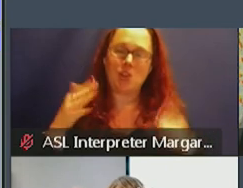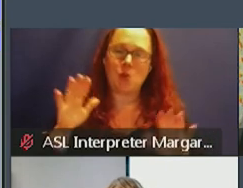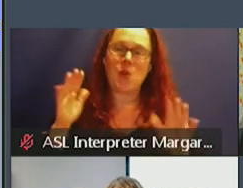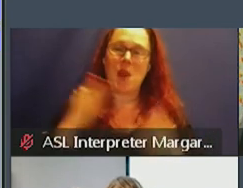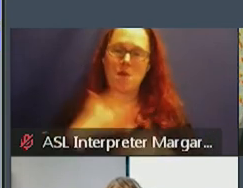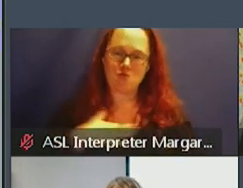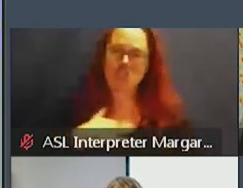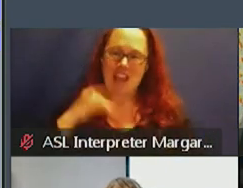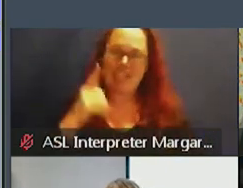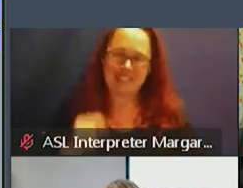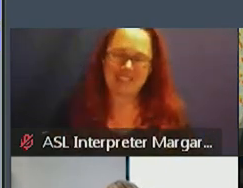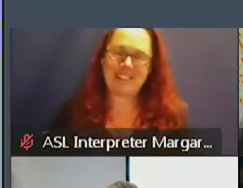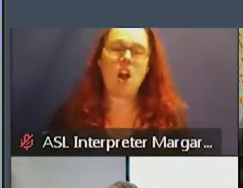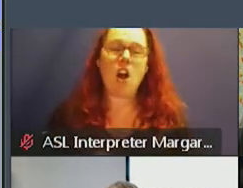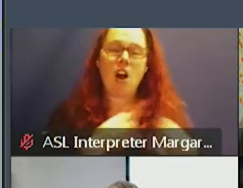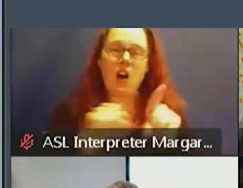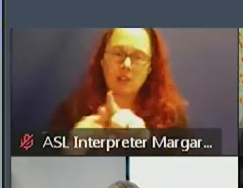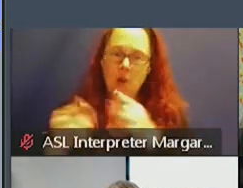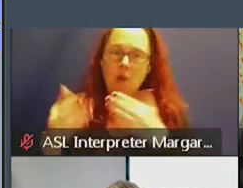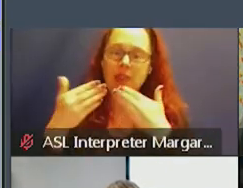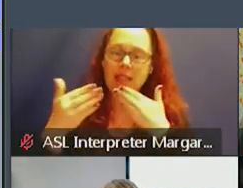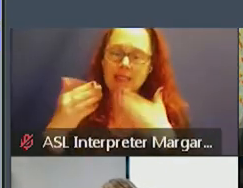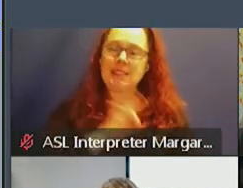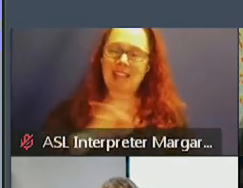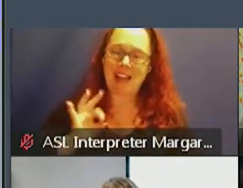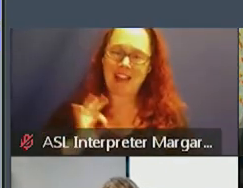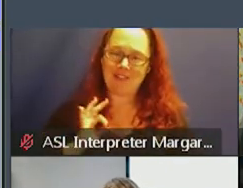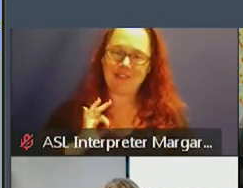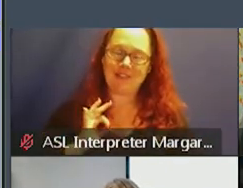Also thank our staff who did a good job in getting us to